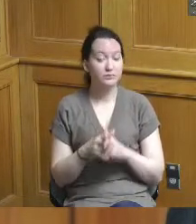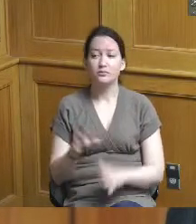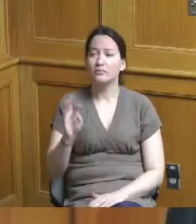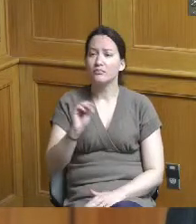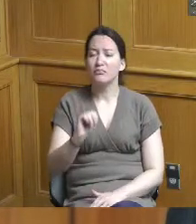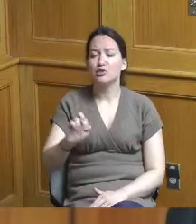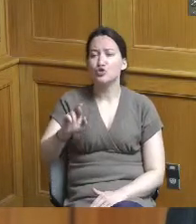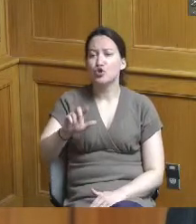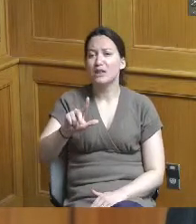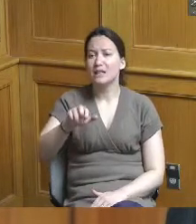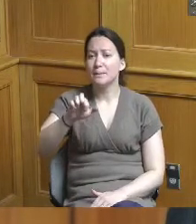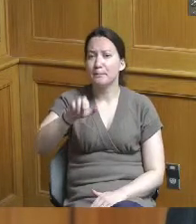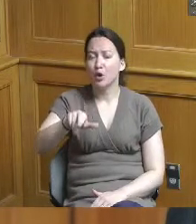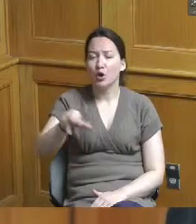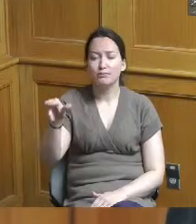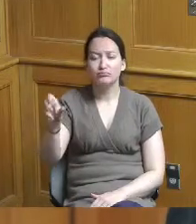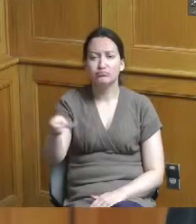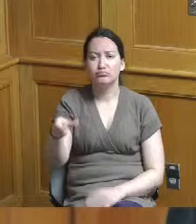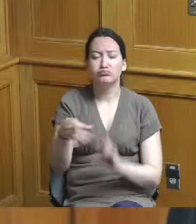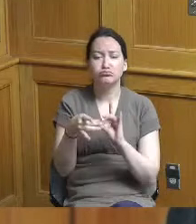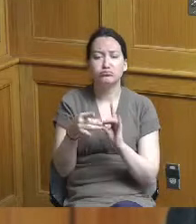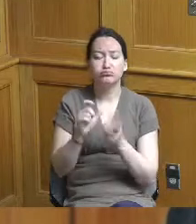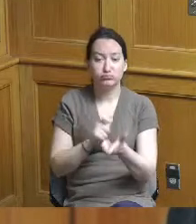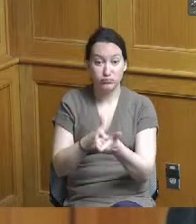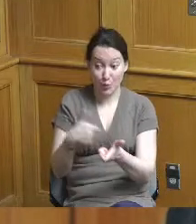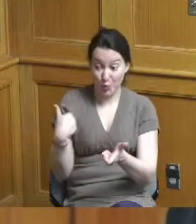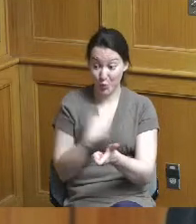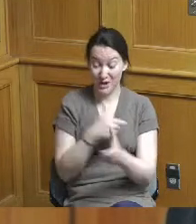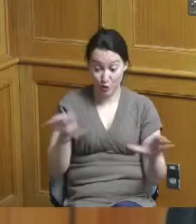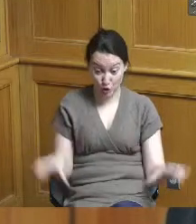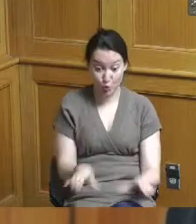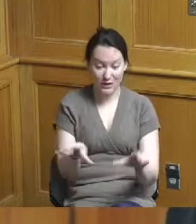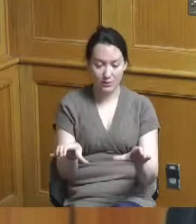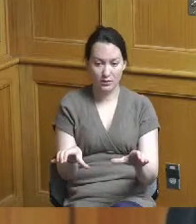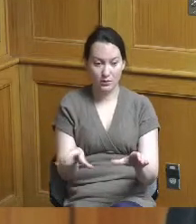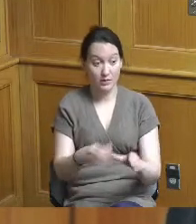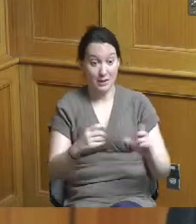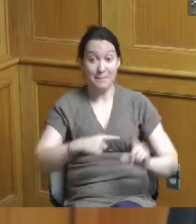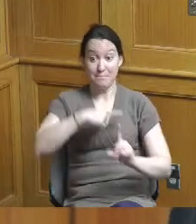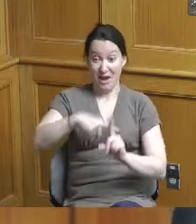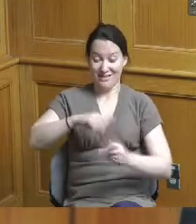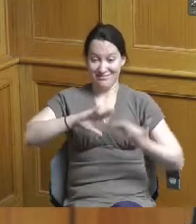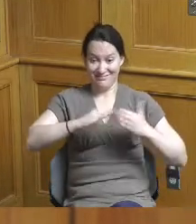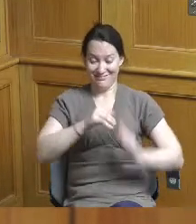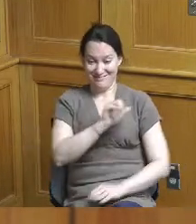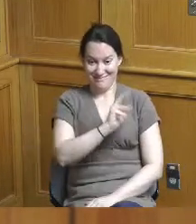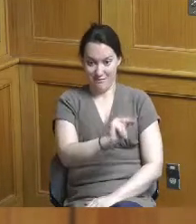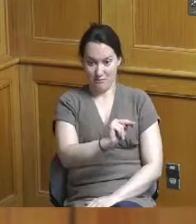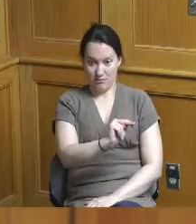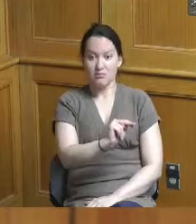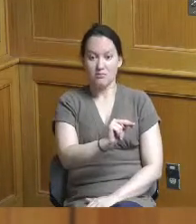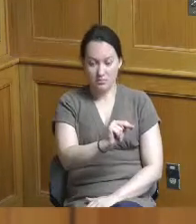else has an update related to something that we are doing in joint with the city the idea is that